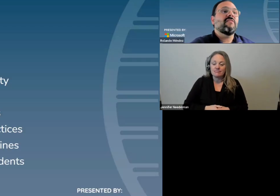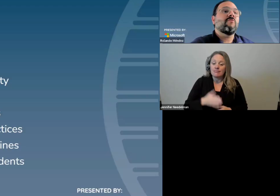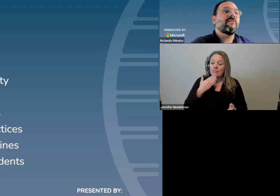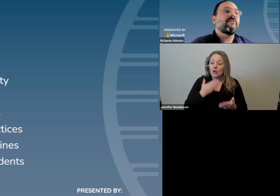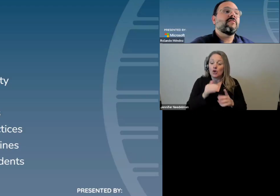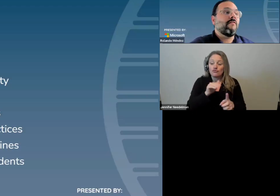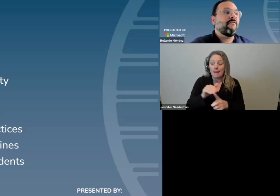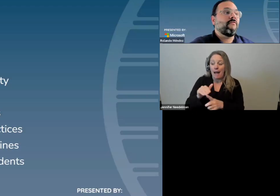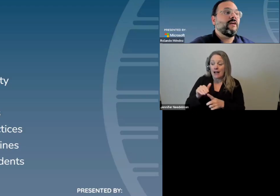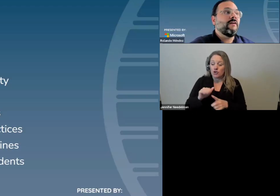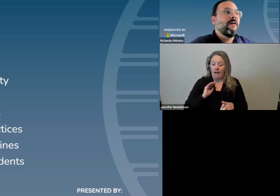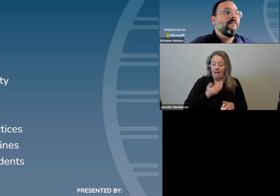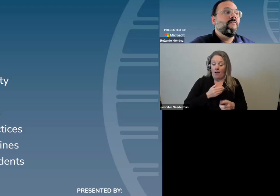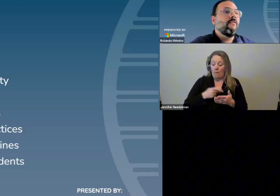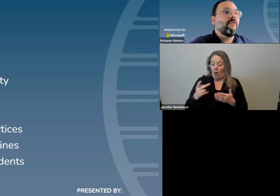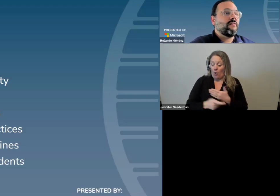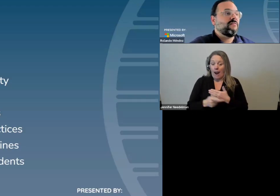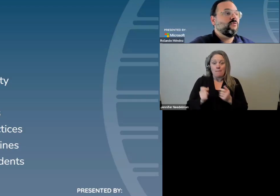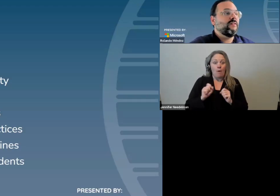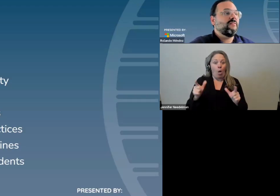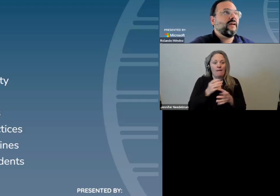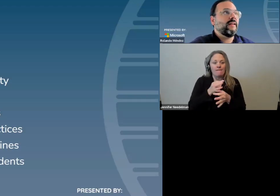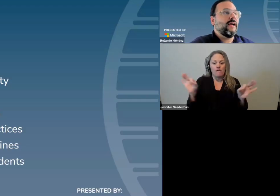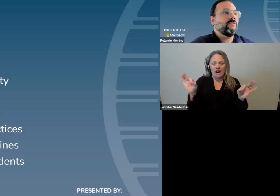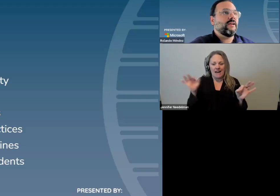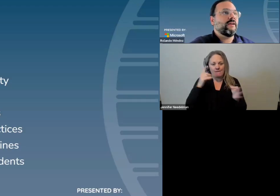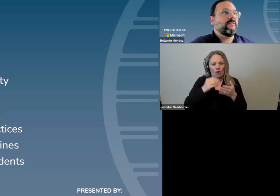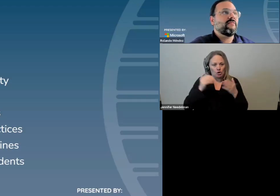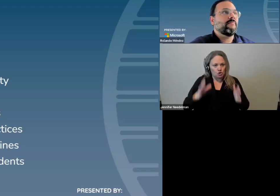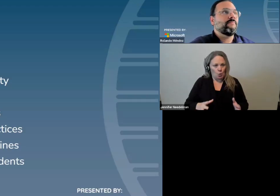and resources are free for students and educators.